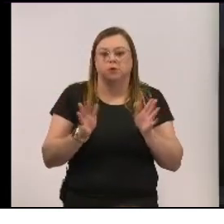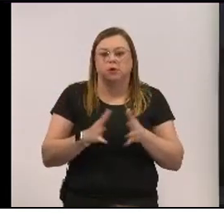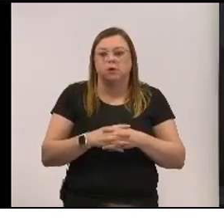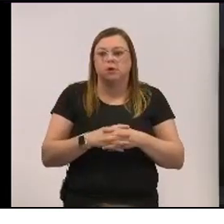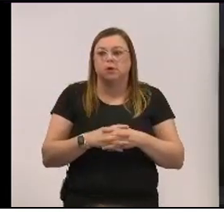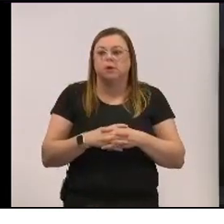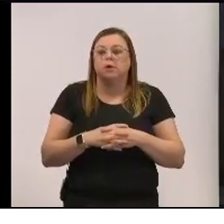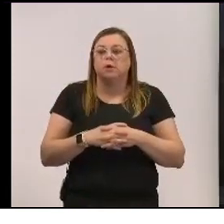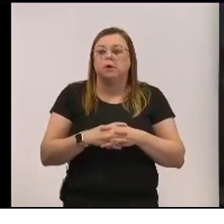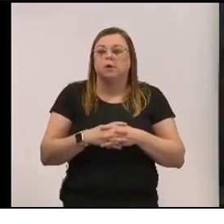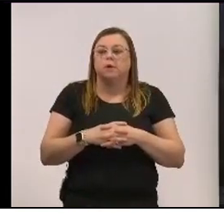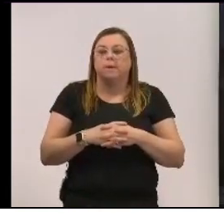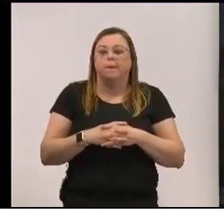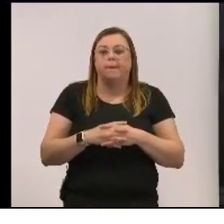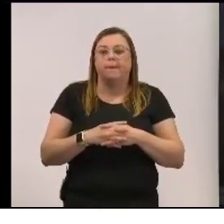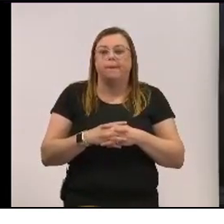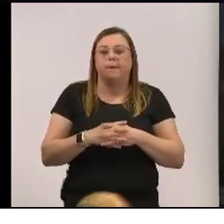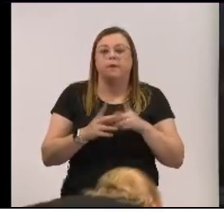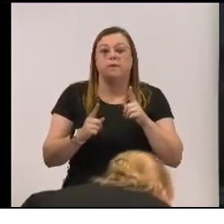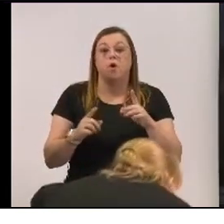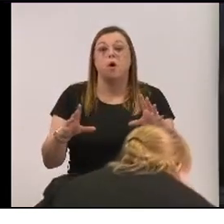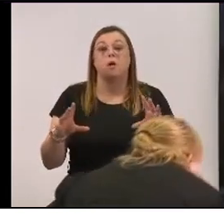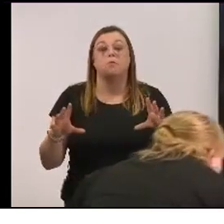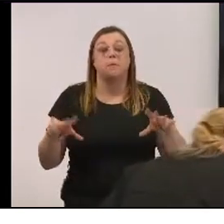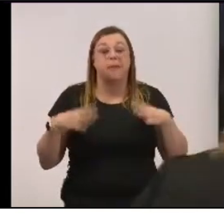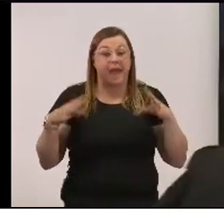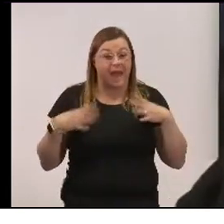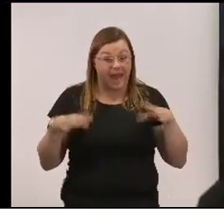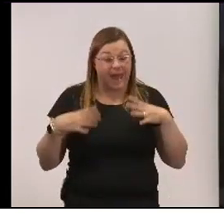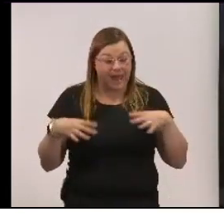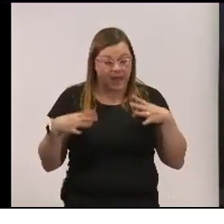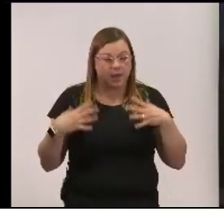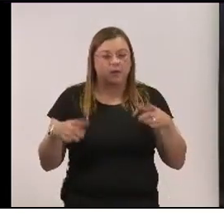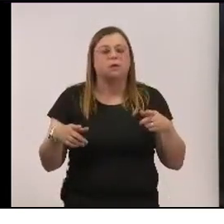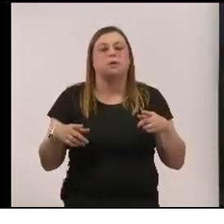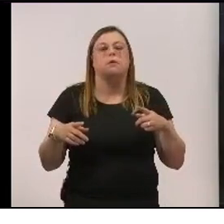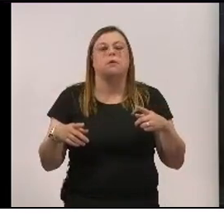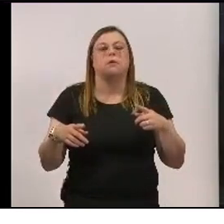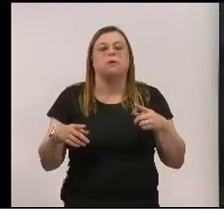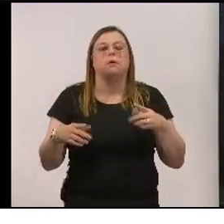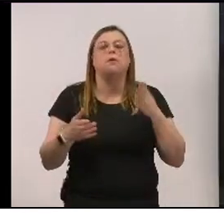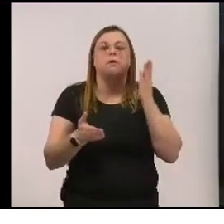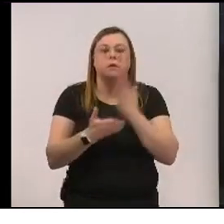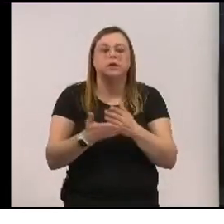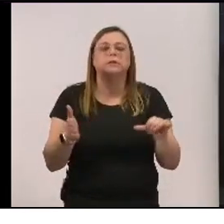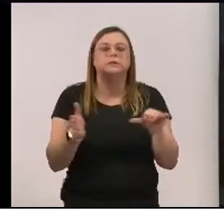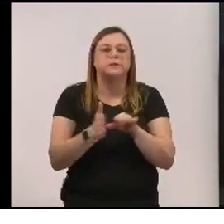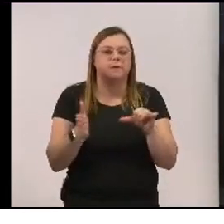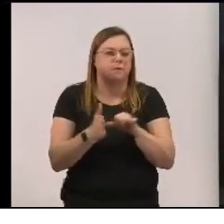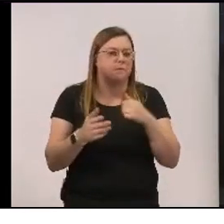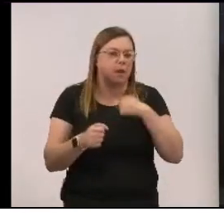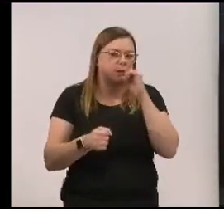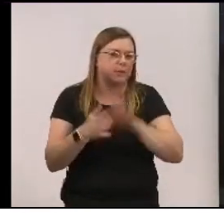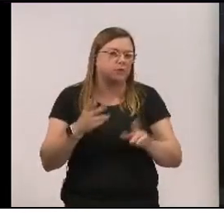As far as preparing for it, I think what's been really difficult in my experience is actually